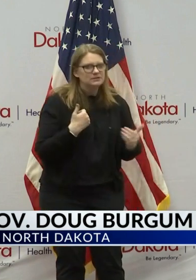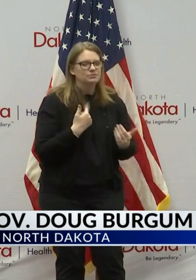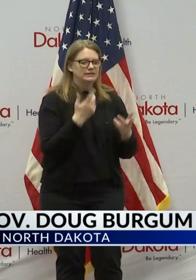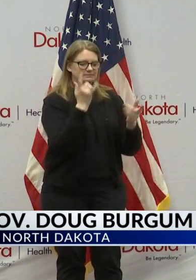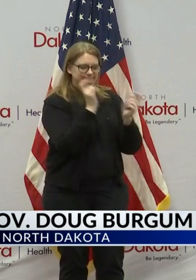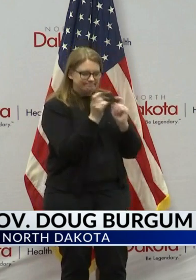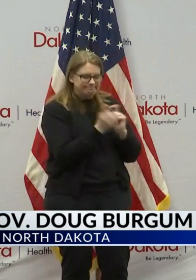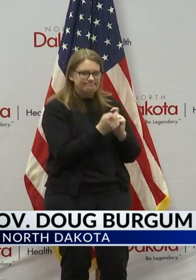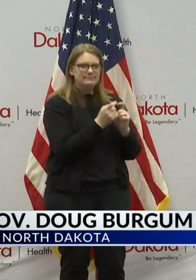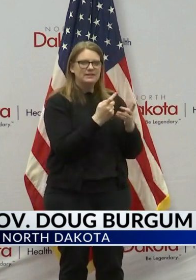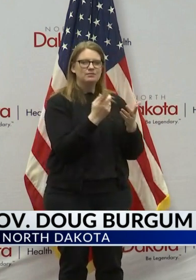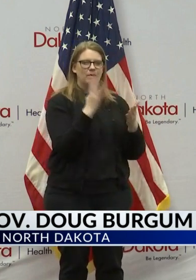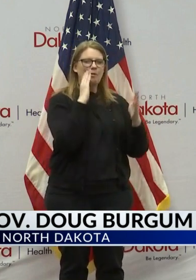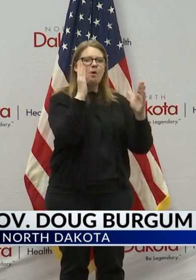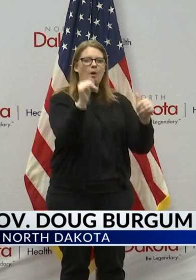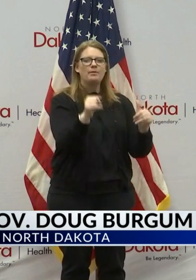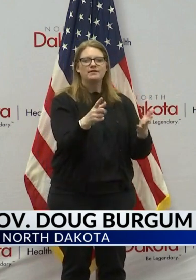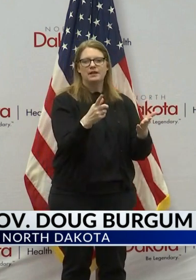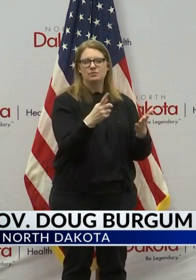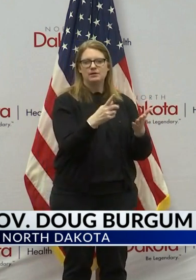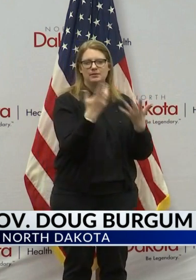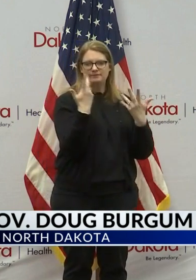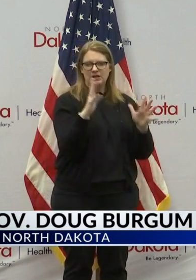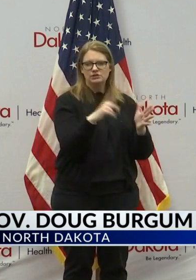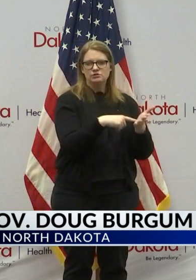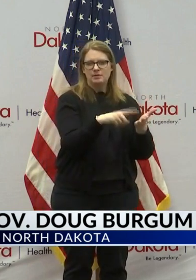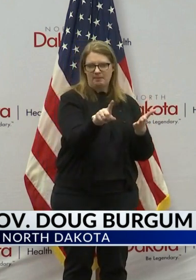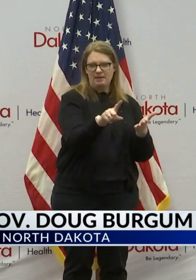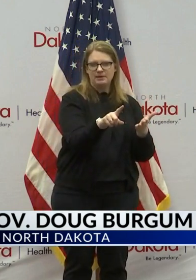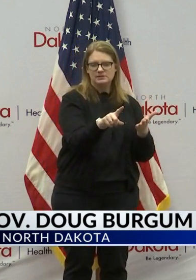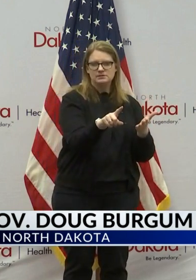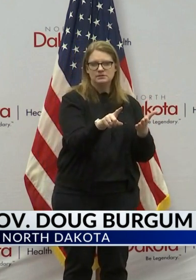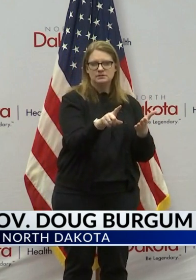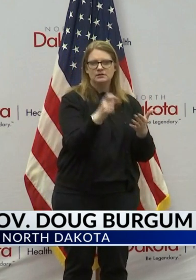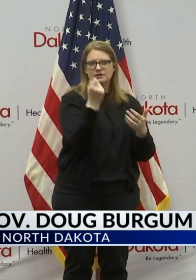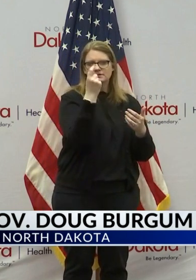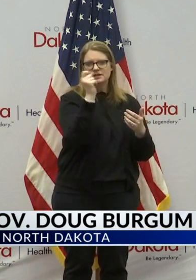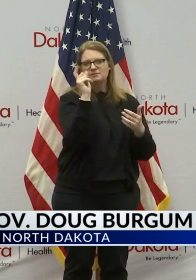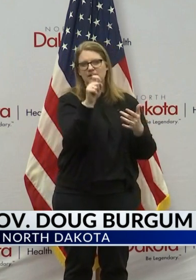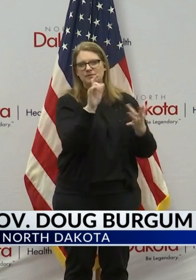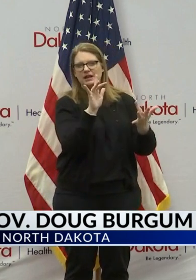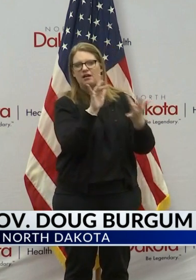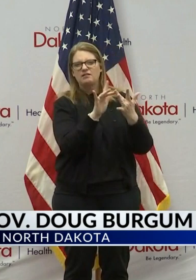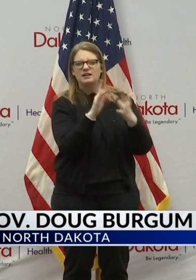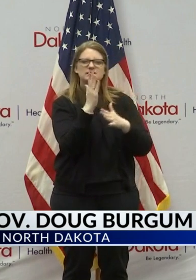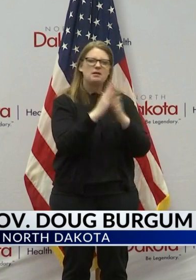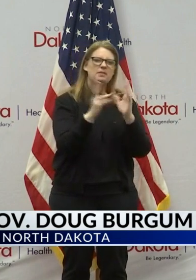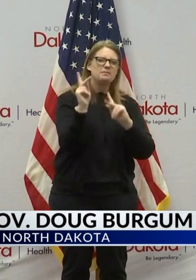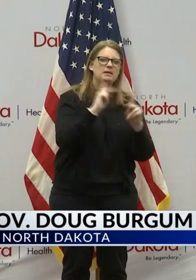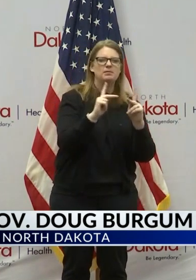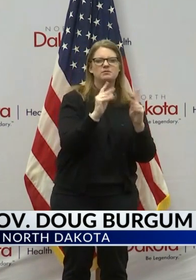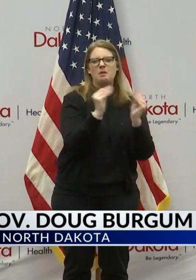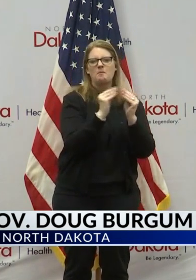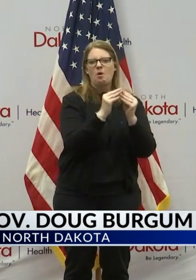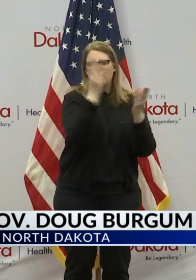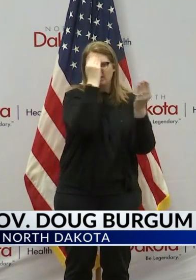HEARD ME TALK ABOUT. WE ARE HOPING TO PAY THESE BENEFITS. BY NEXT WEEK THERE WILL BE A PHASING IN OF THE PAYMENTS AS